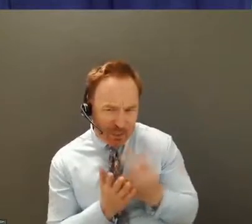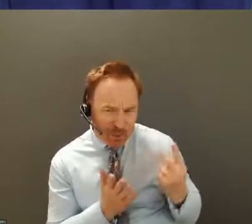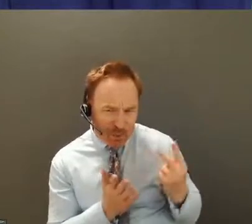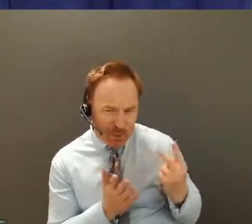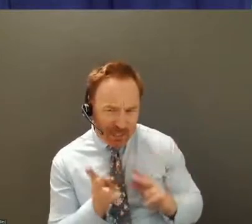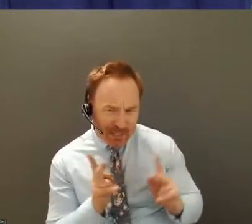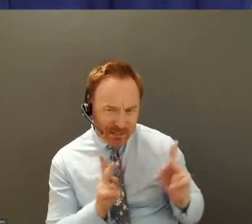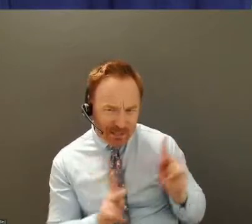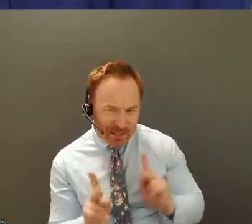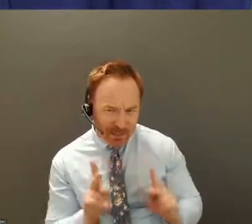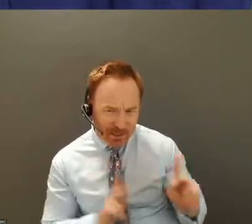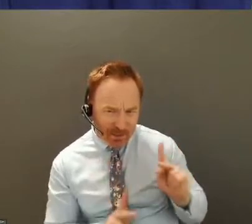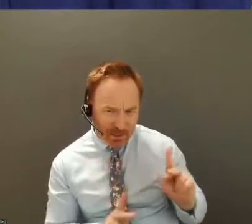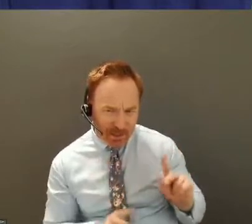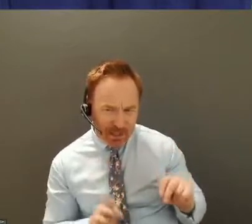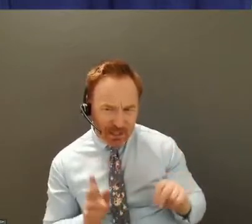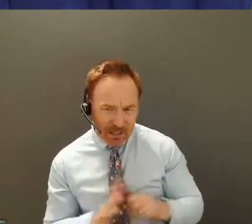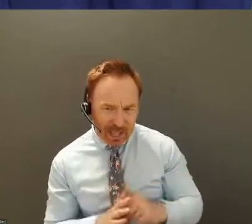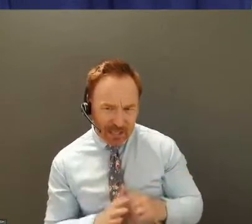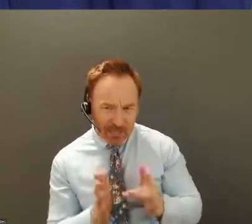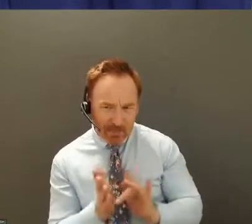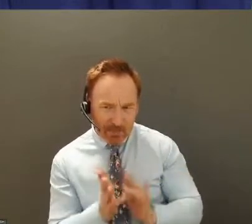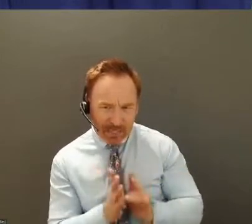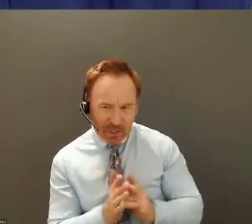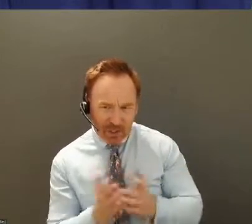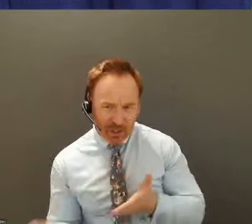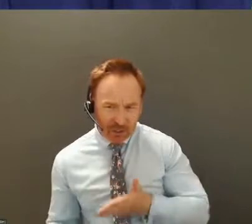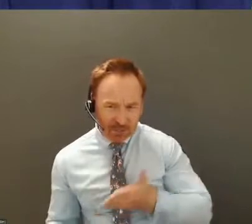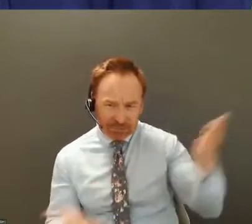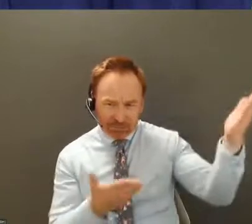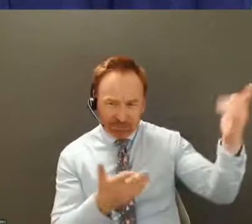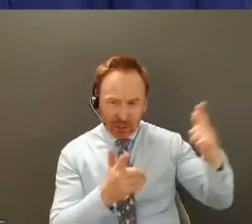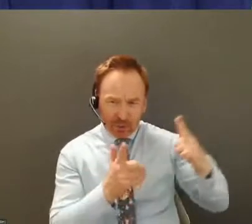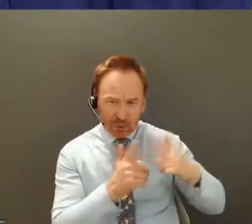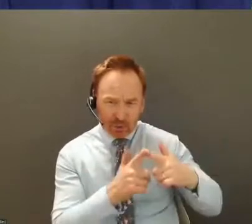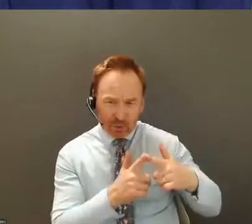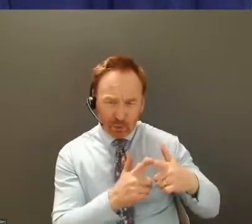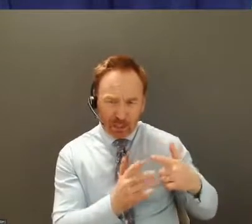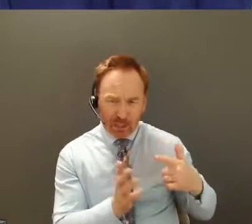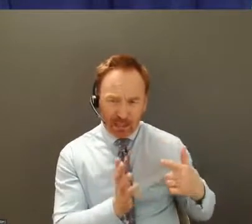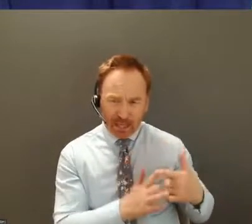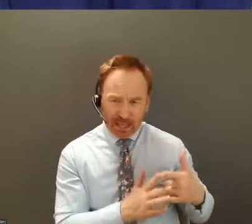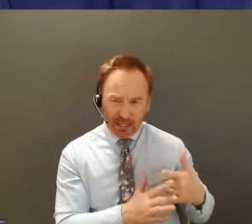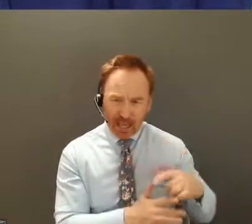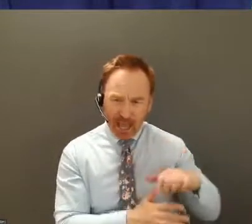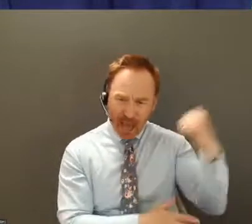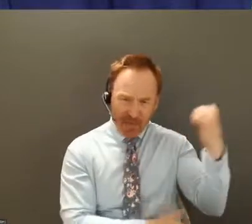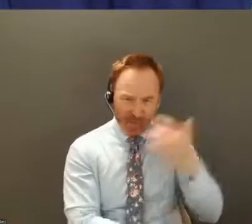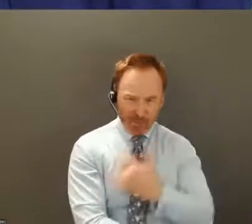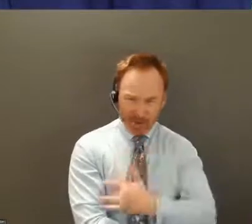what steps do you think Canada and Canadian athletes should take to make sure it does not